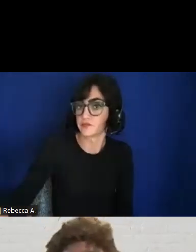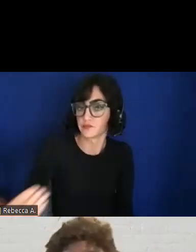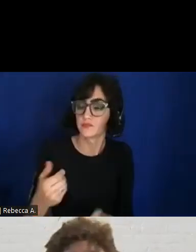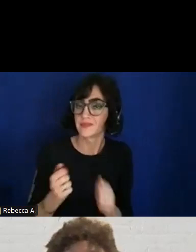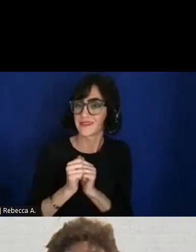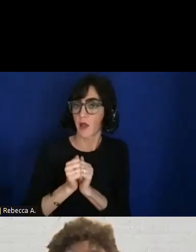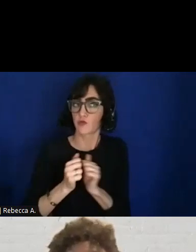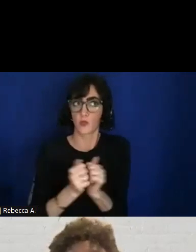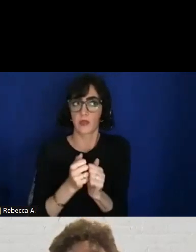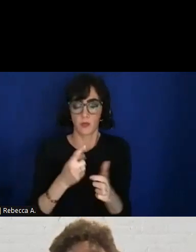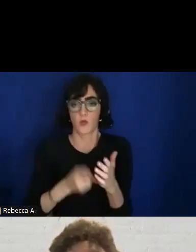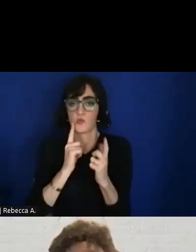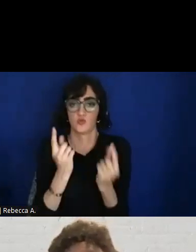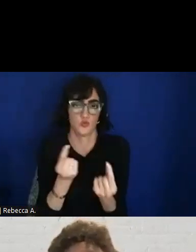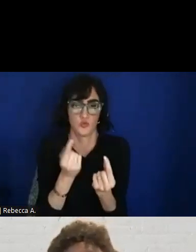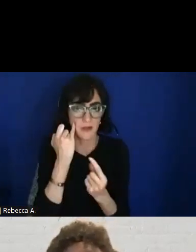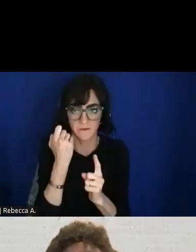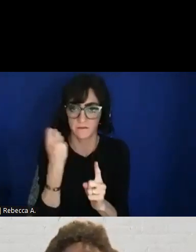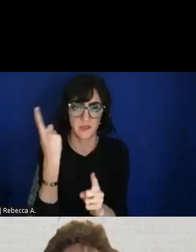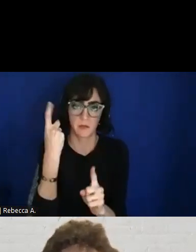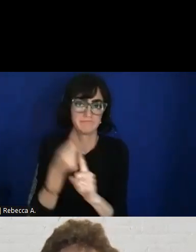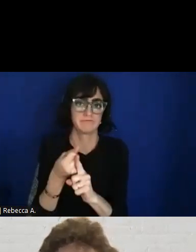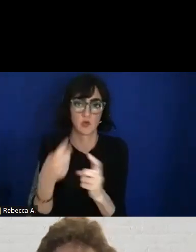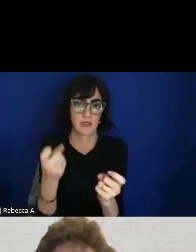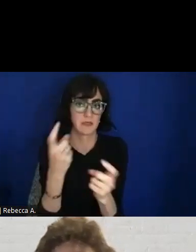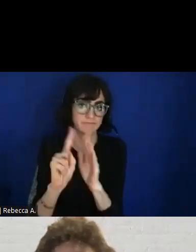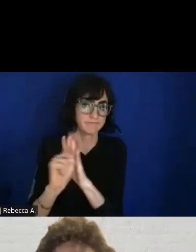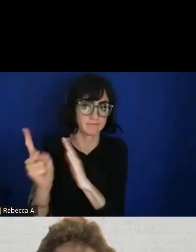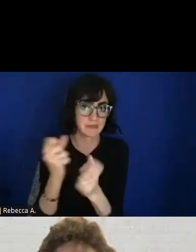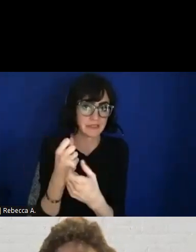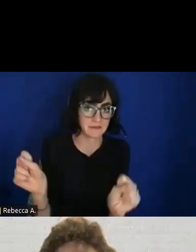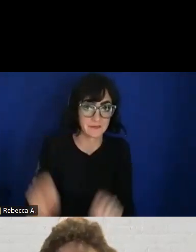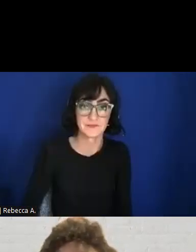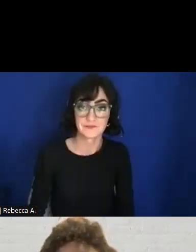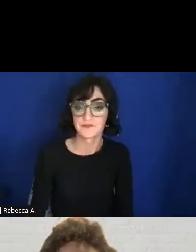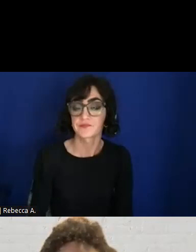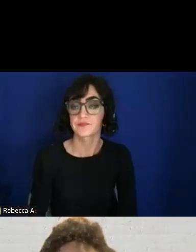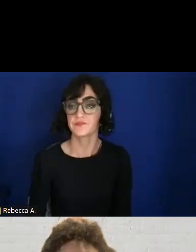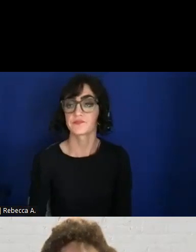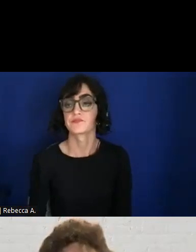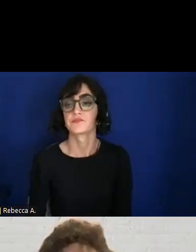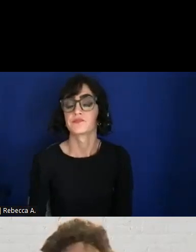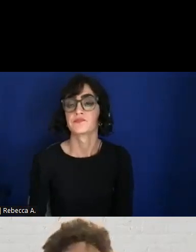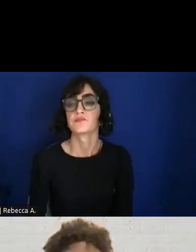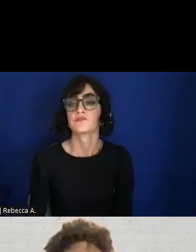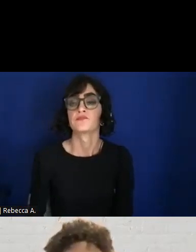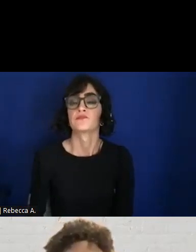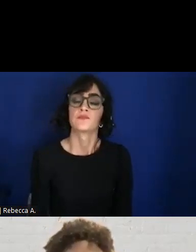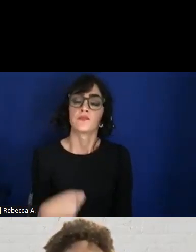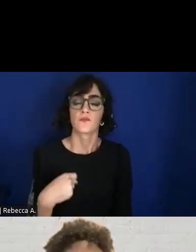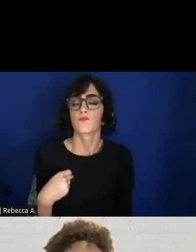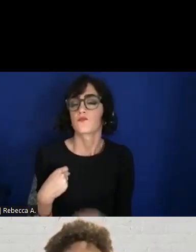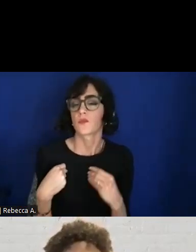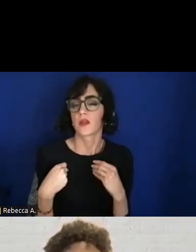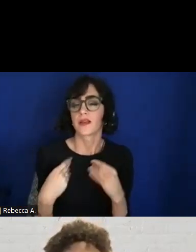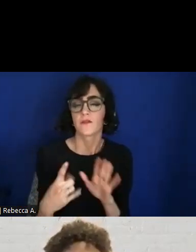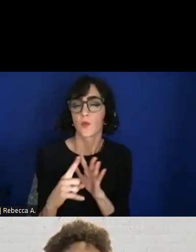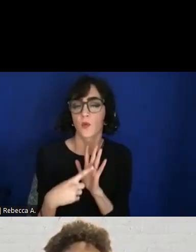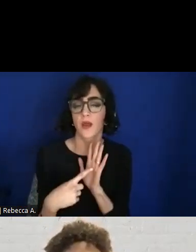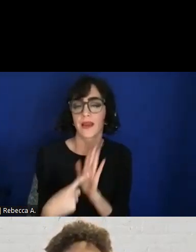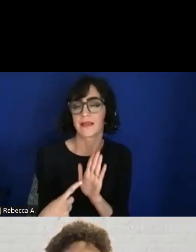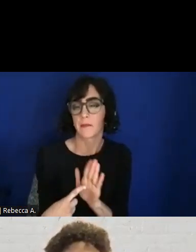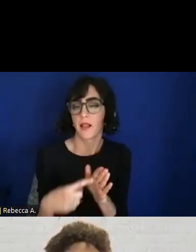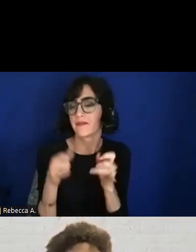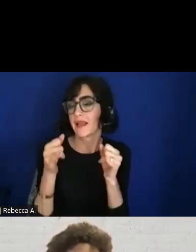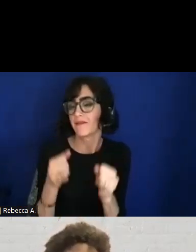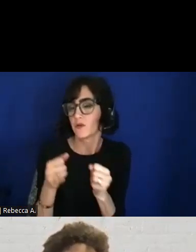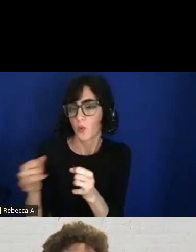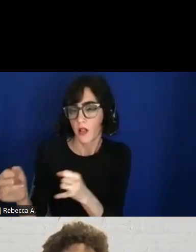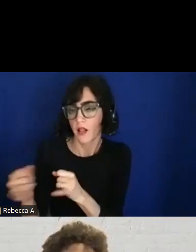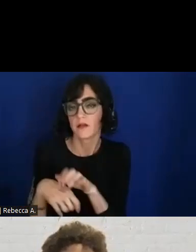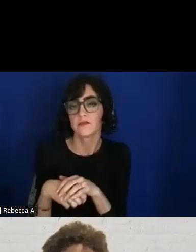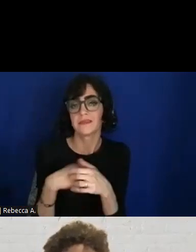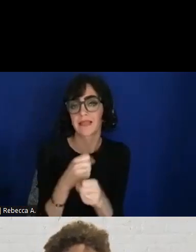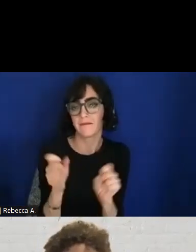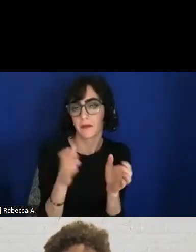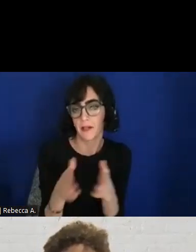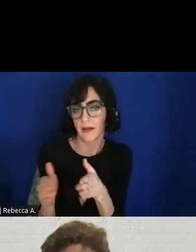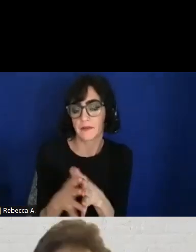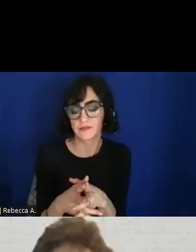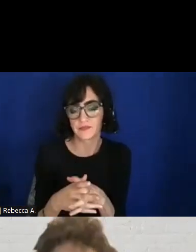with one another um and so an example of individualized safety planning so thinking about um Valerie